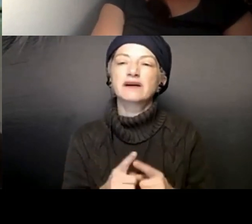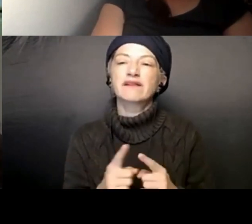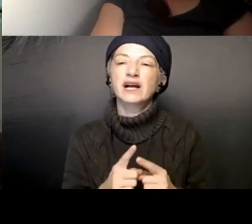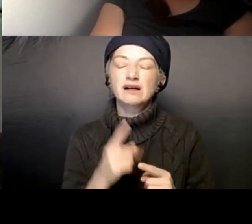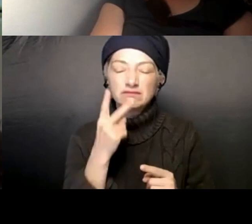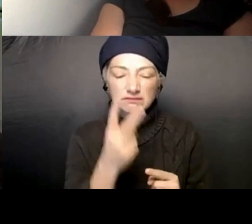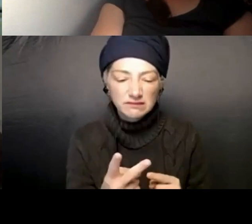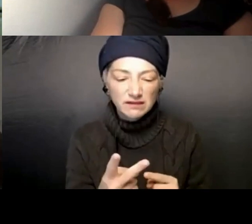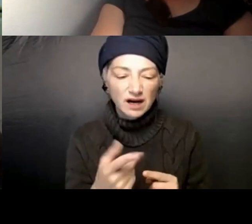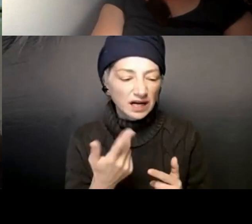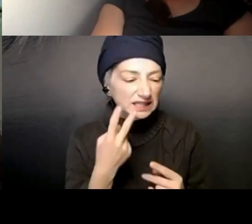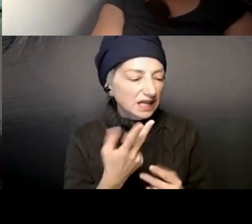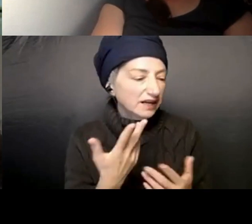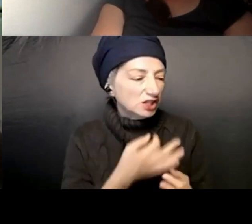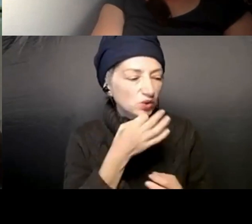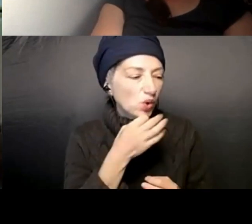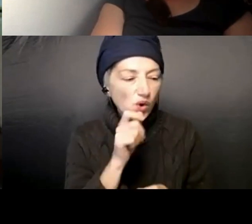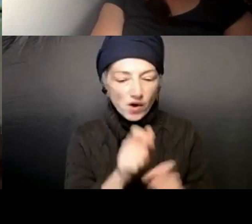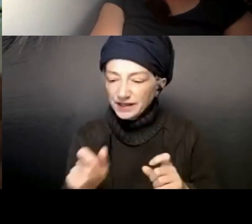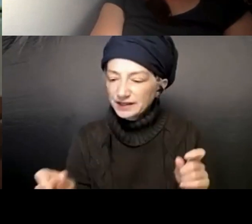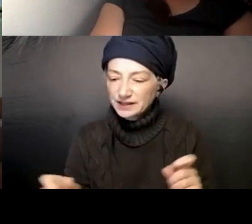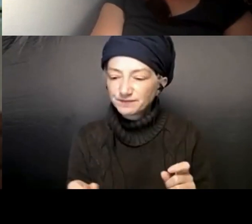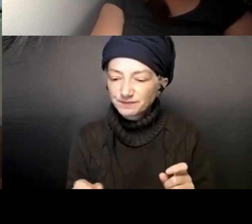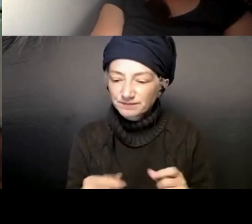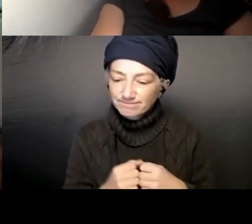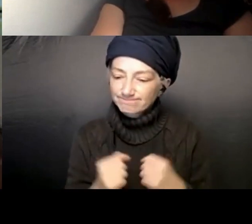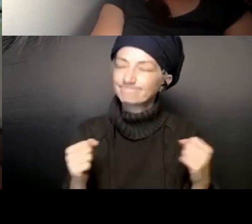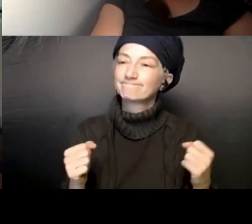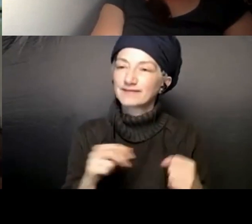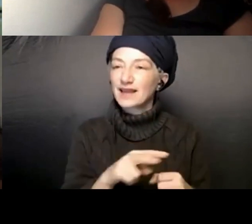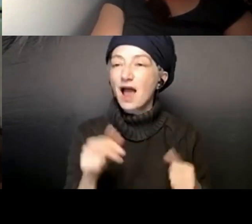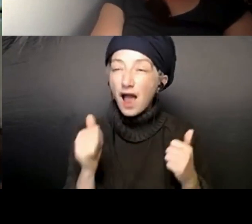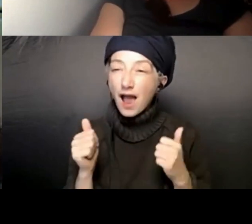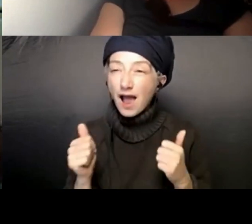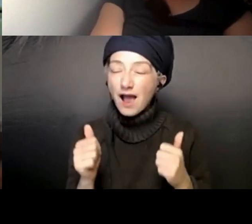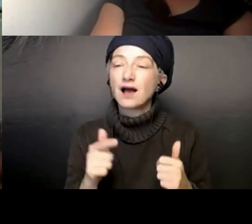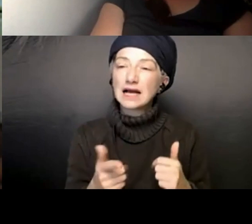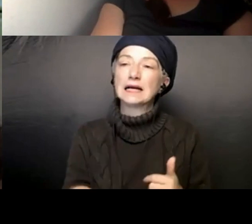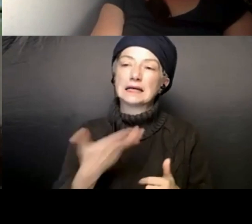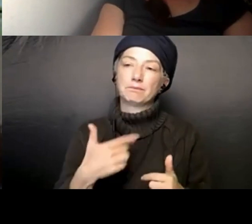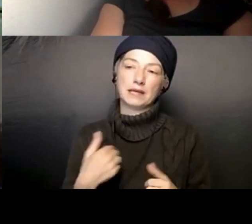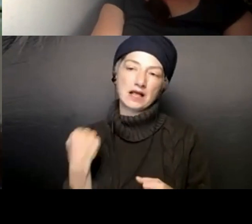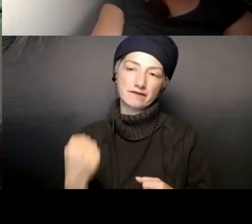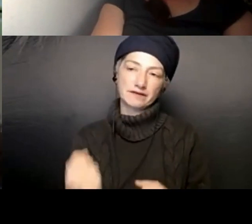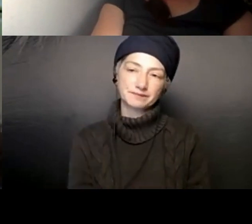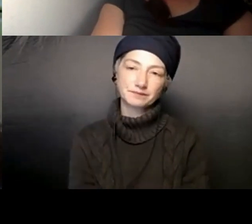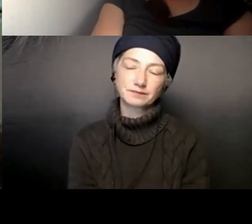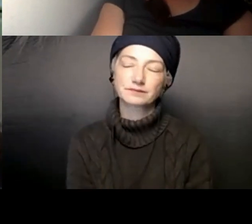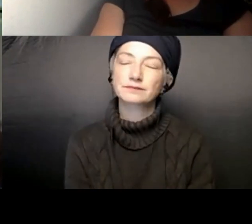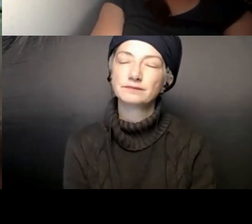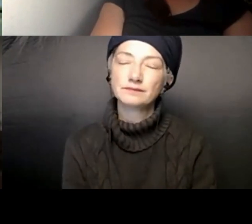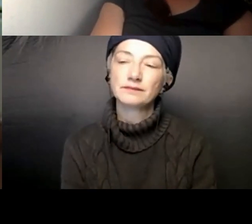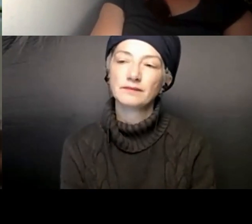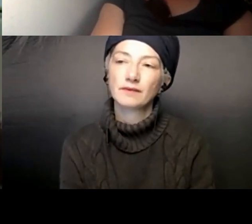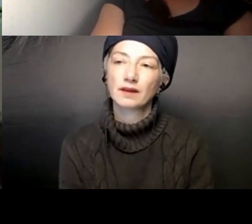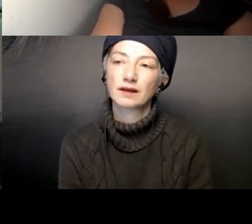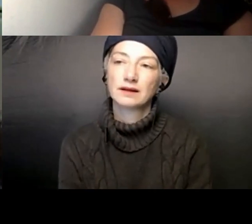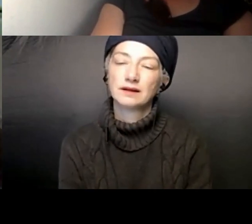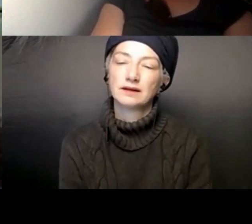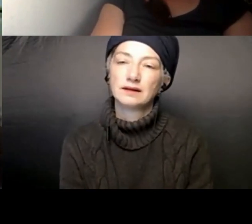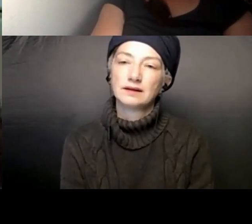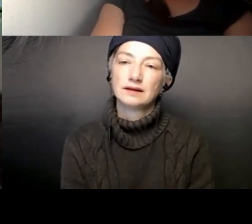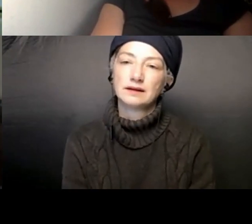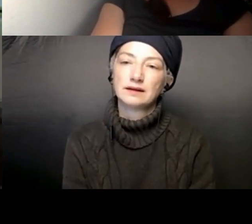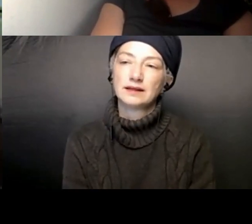and just seeing them take the space. Or just feeling more confident with who they are.